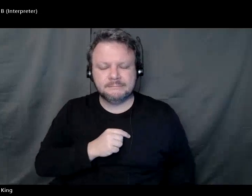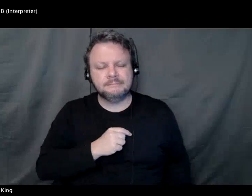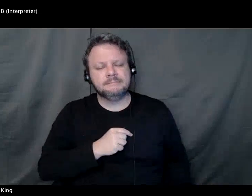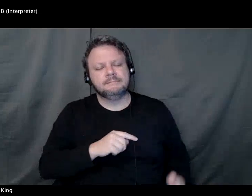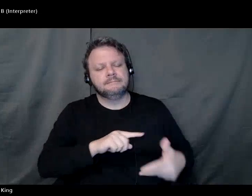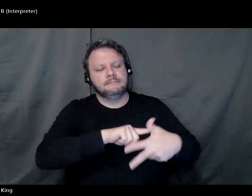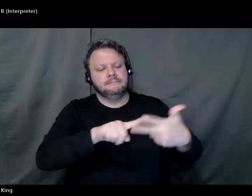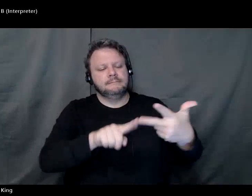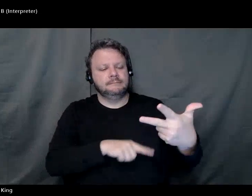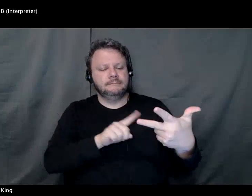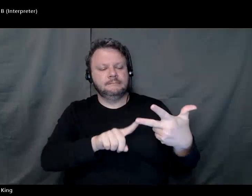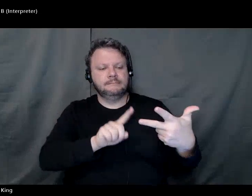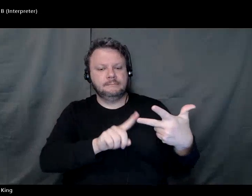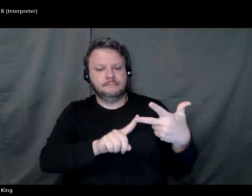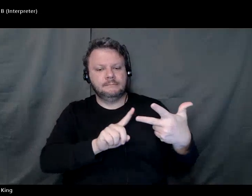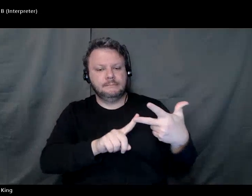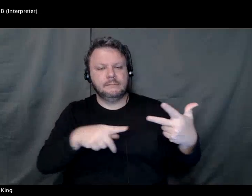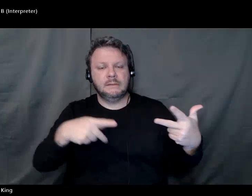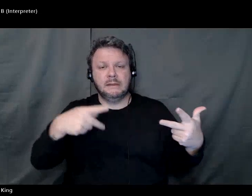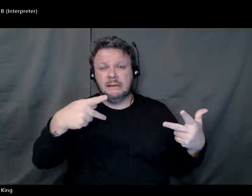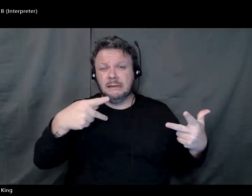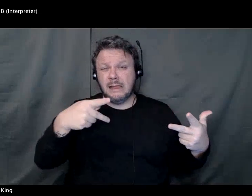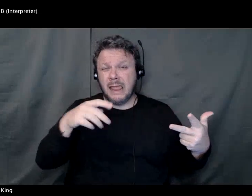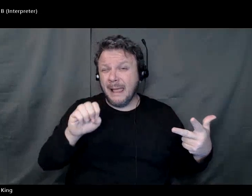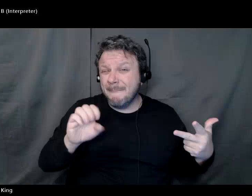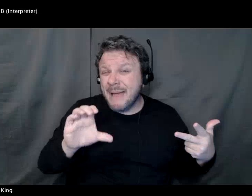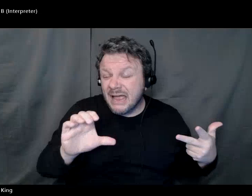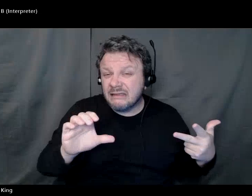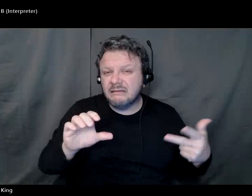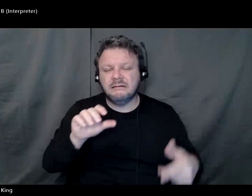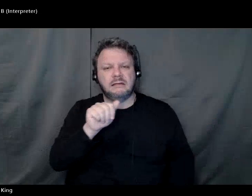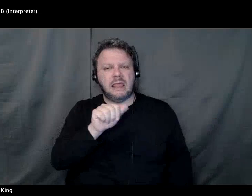The third area is PEC ASA has been doing a lot of work.